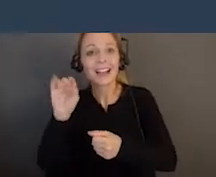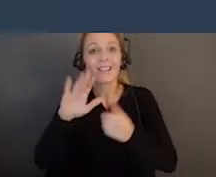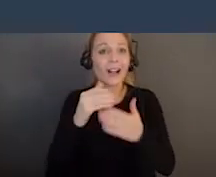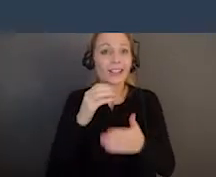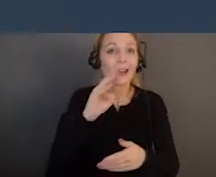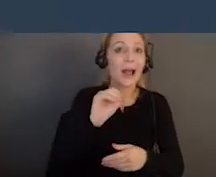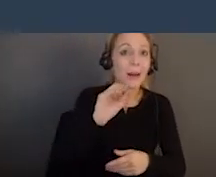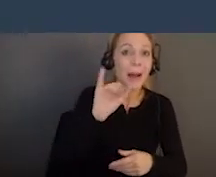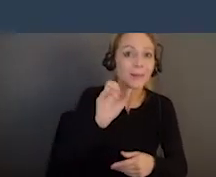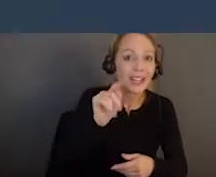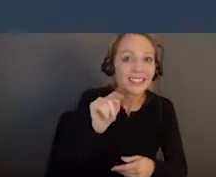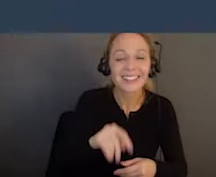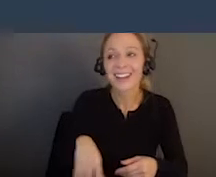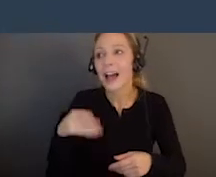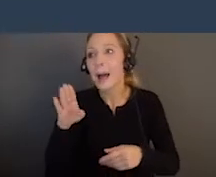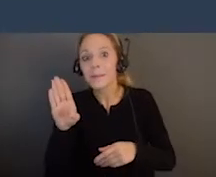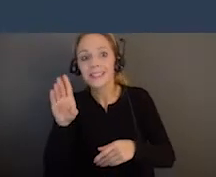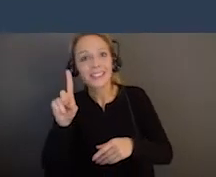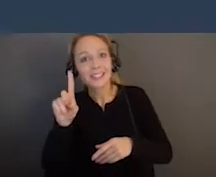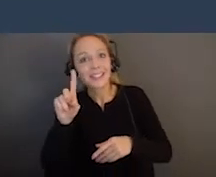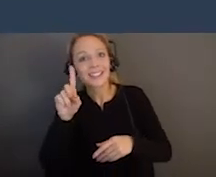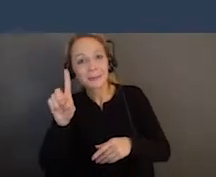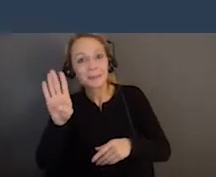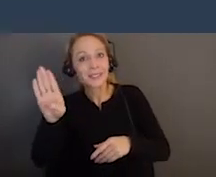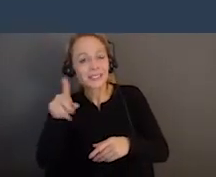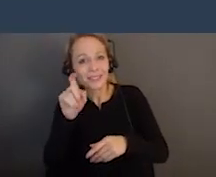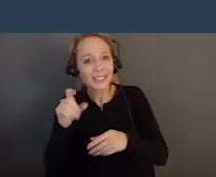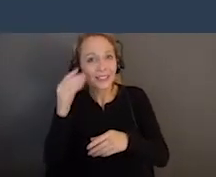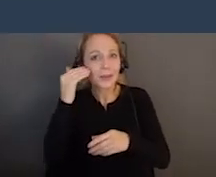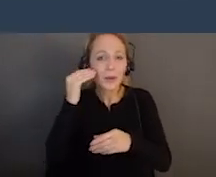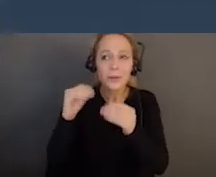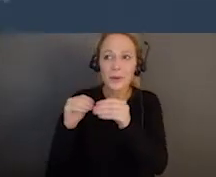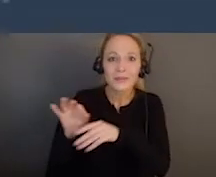FOR HubDB, MORE FUNCTIONS, MAYBE A WHOLE OTHER API.